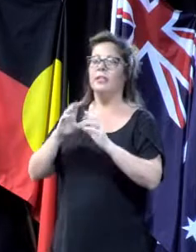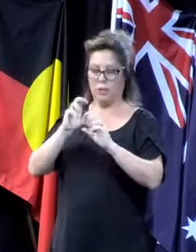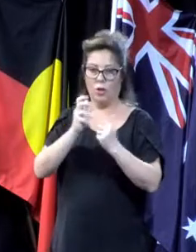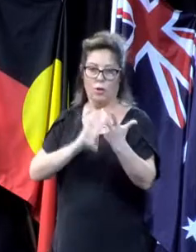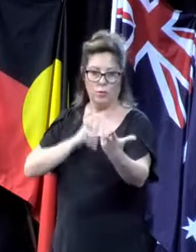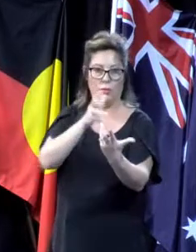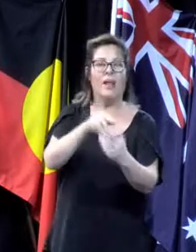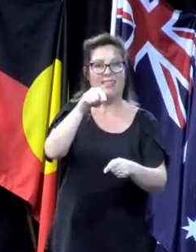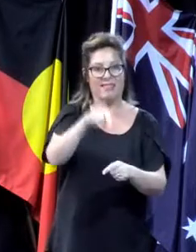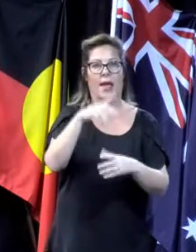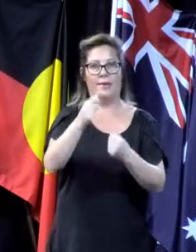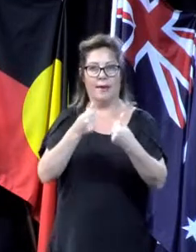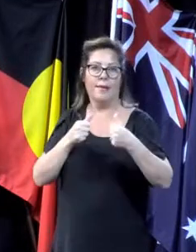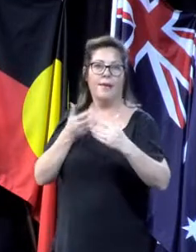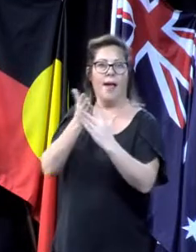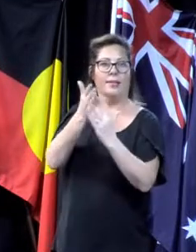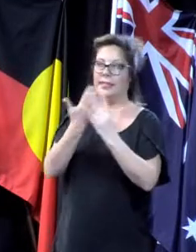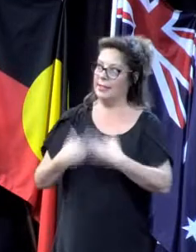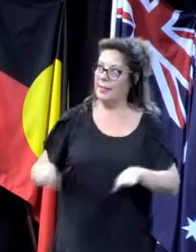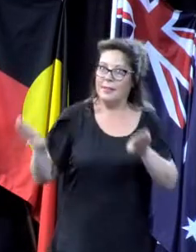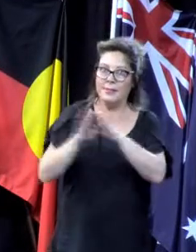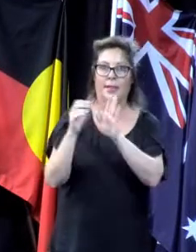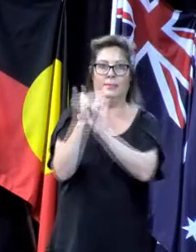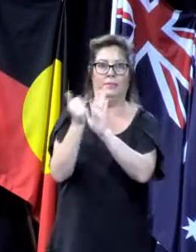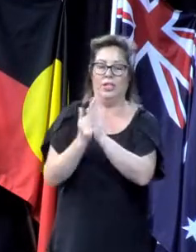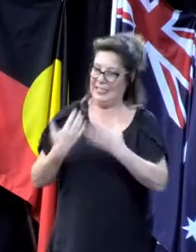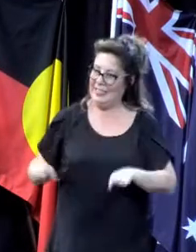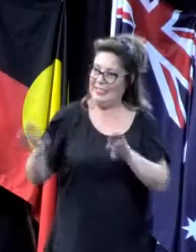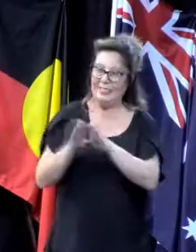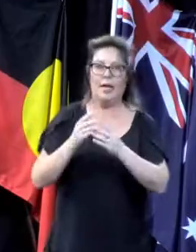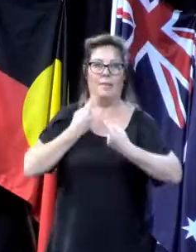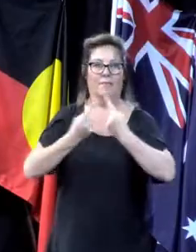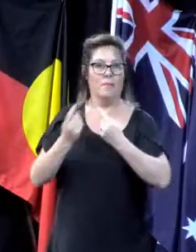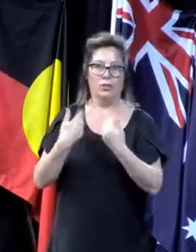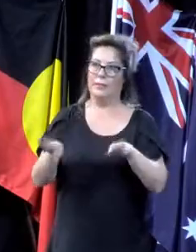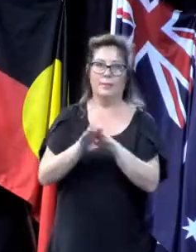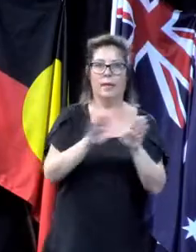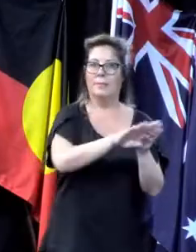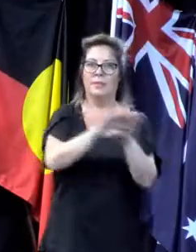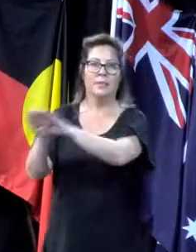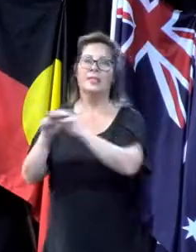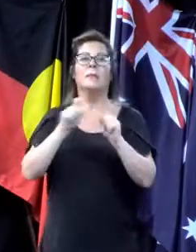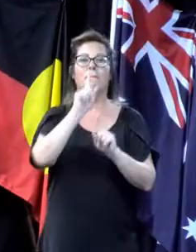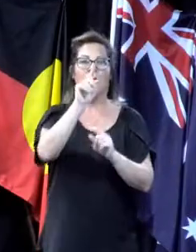to access a curriculum on the same basis as their peers. OK, Ms. Kauppila, did I get that right?